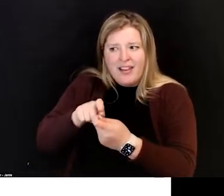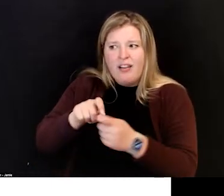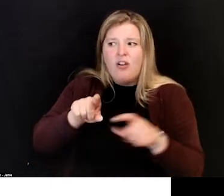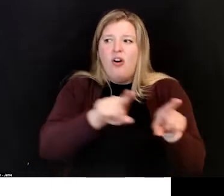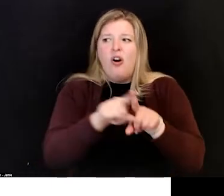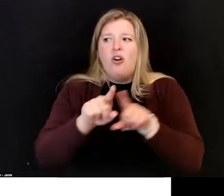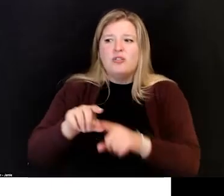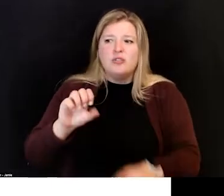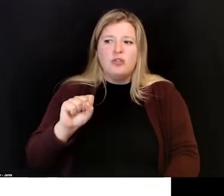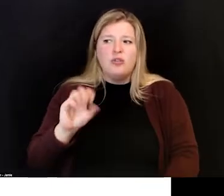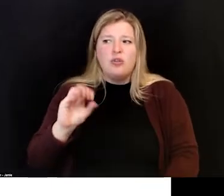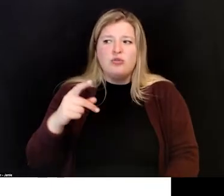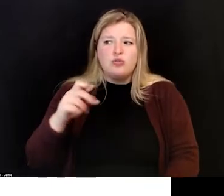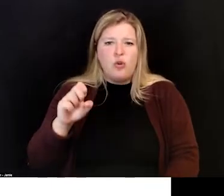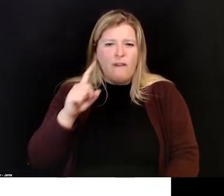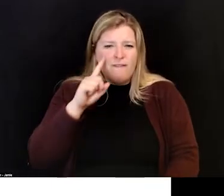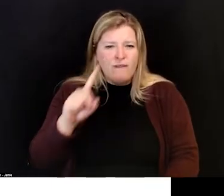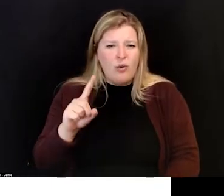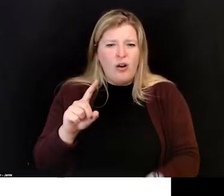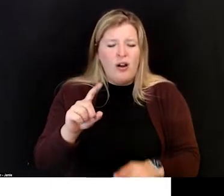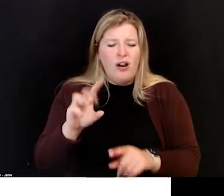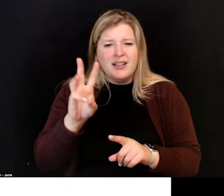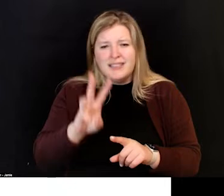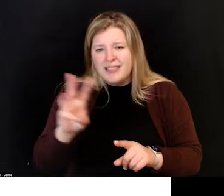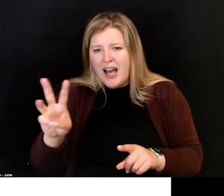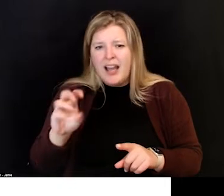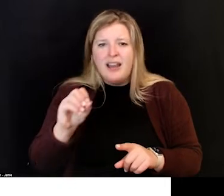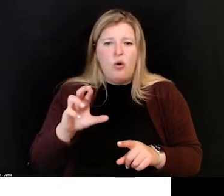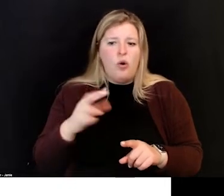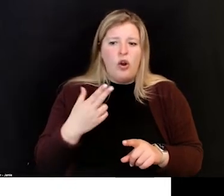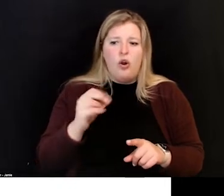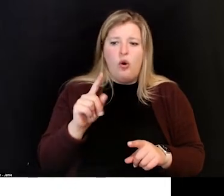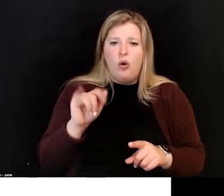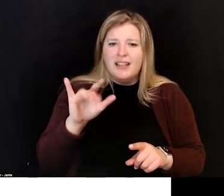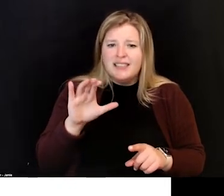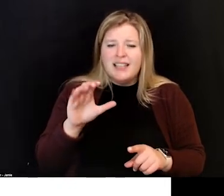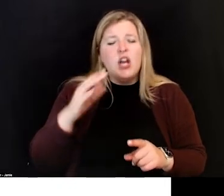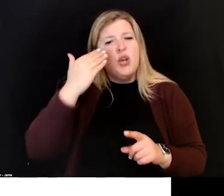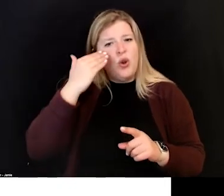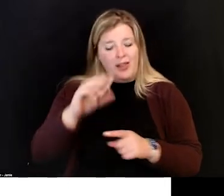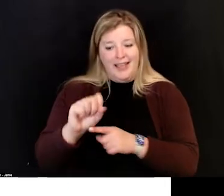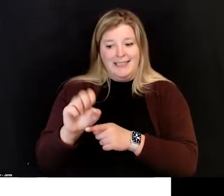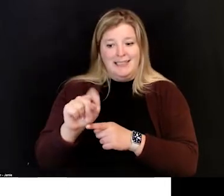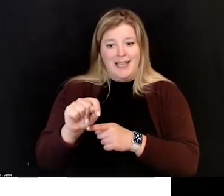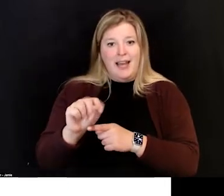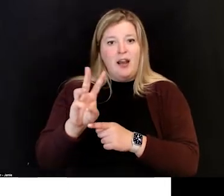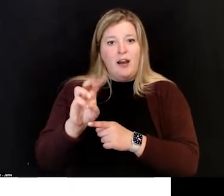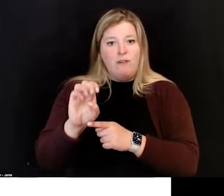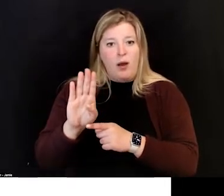for a site or a holistic element. We talk about set of web pages as a collection of web pages